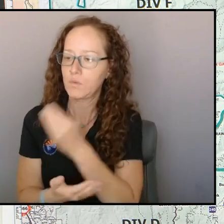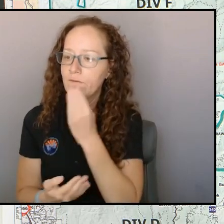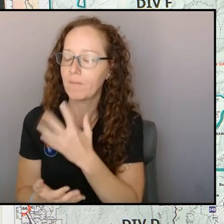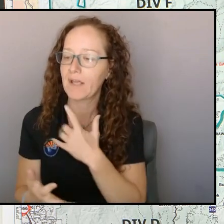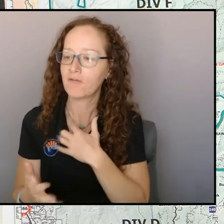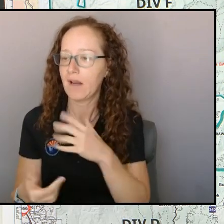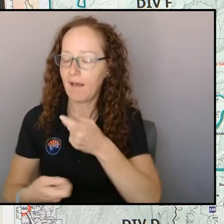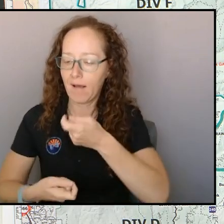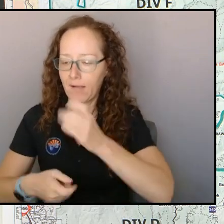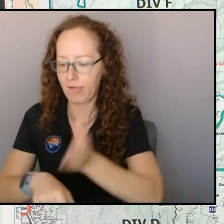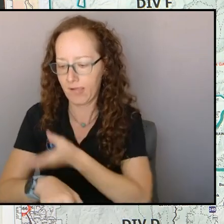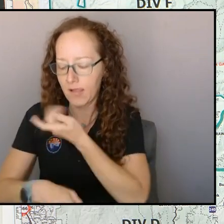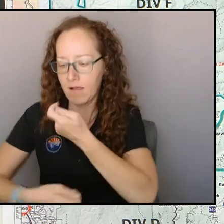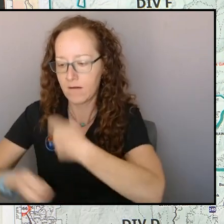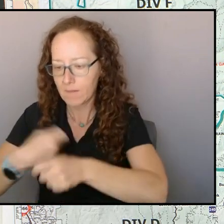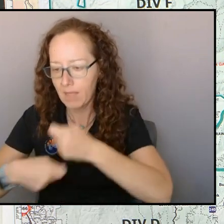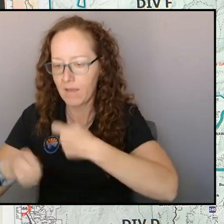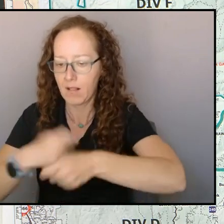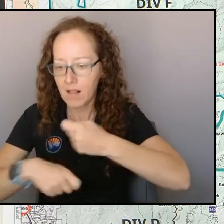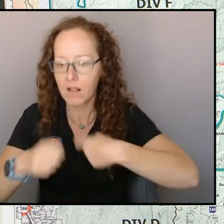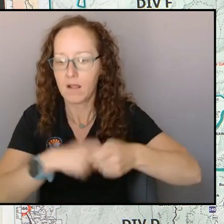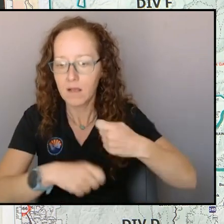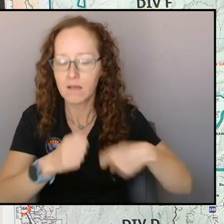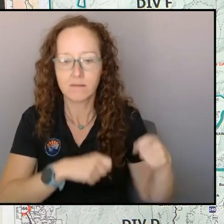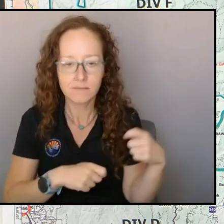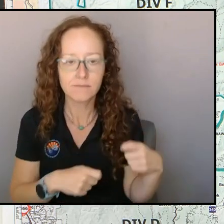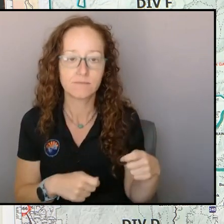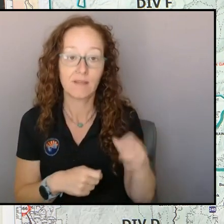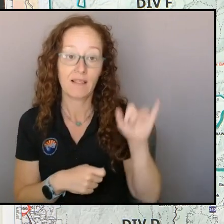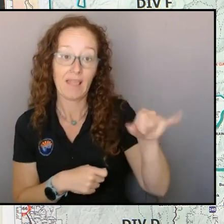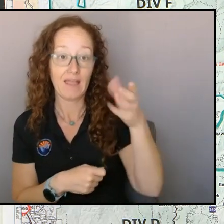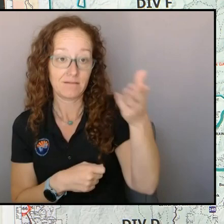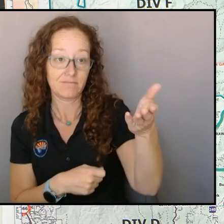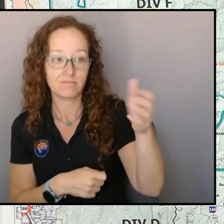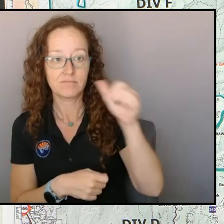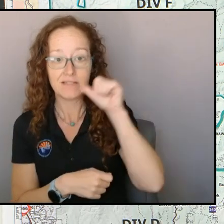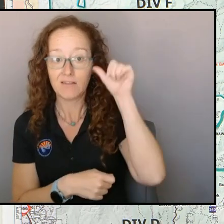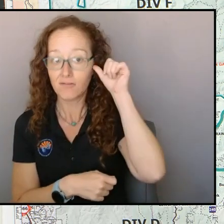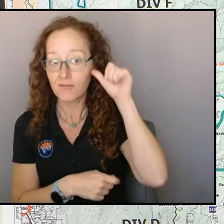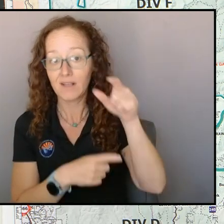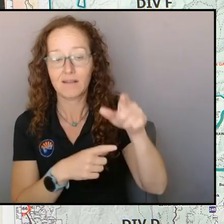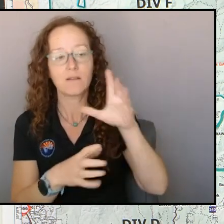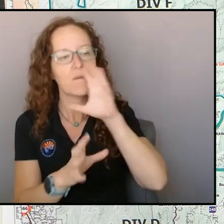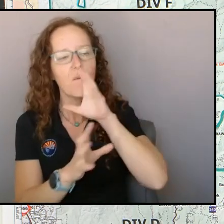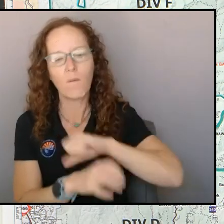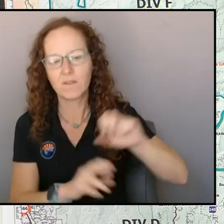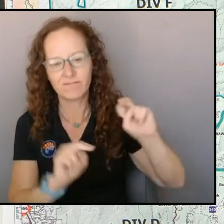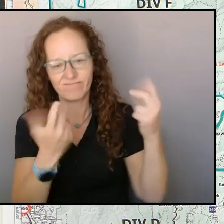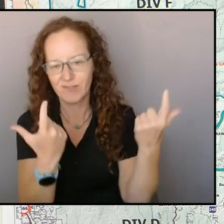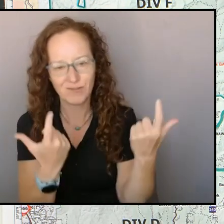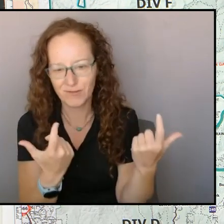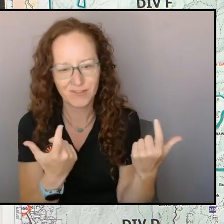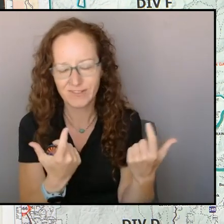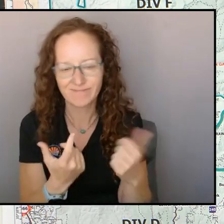one that's updated or here from yesterday is already outdated. So we're not even going to look at it. So just keep that in mind